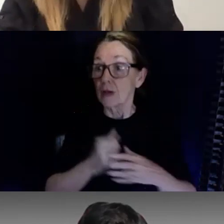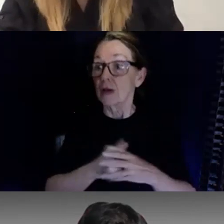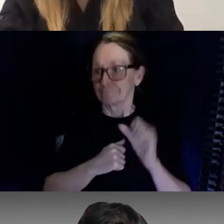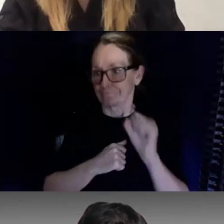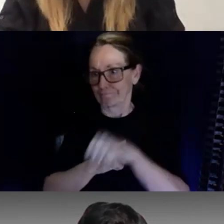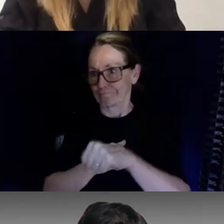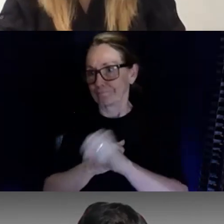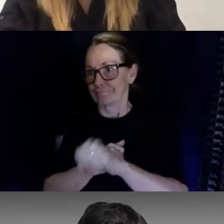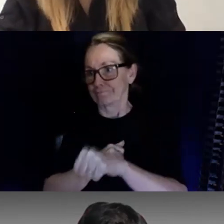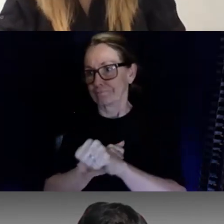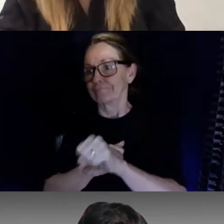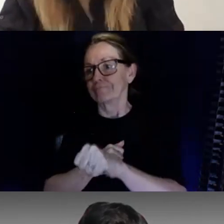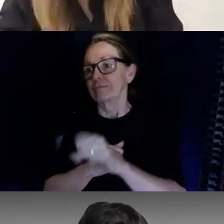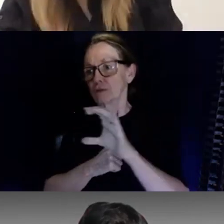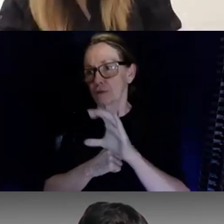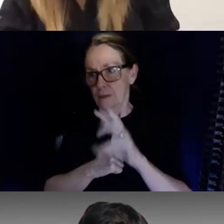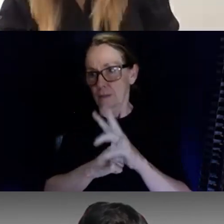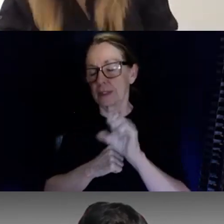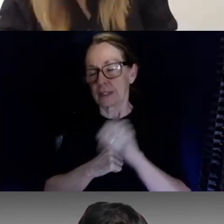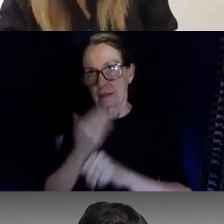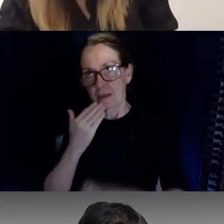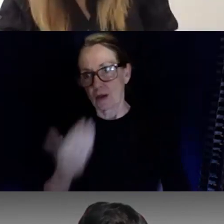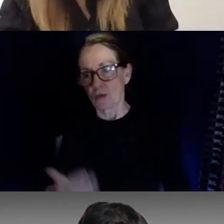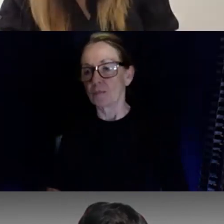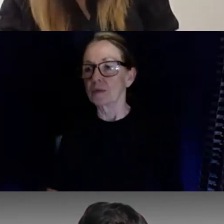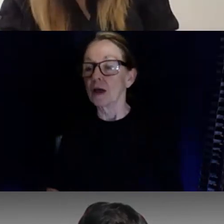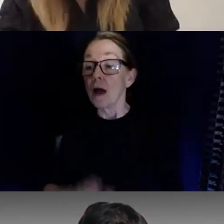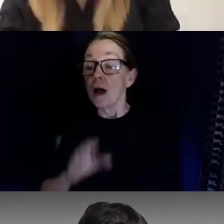AND THE OTHER IS HOME CARE AGENCIES, OR HOME HEALTH AGENCIES WHO ARE PROVIDING CARE TO INDIVIDUALS IN THE HOME. IS THAT SOMETHING THAT YOU WOULD BE INTERESTED IN?